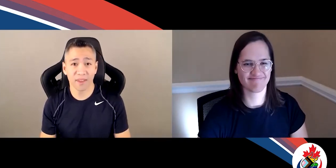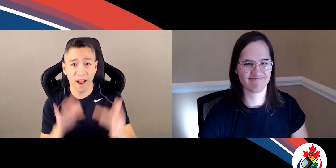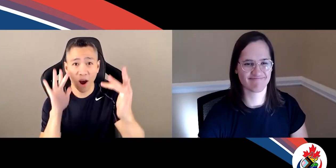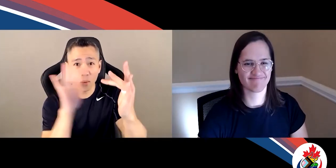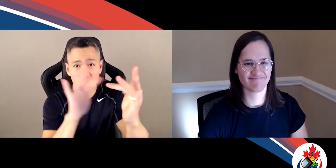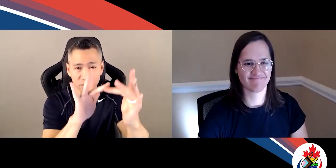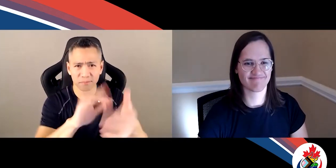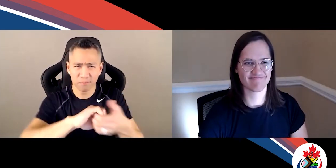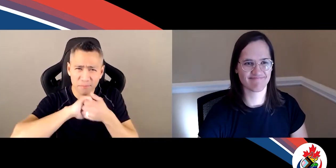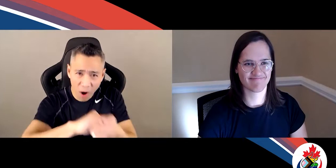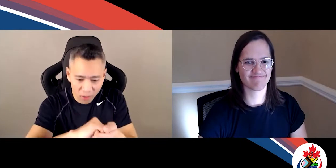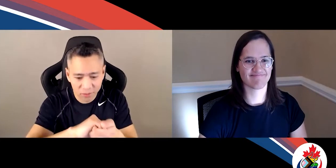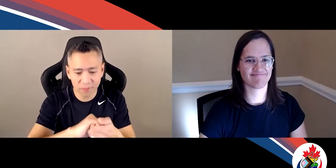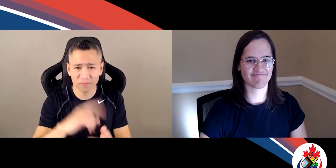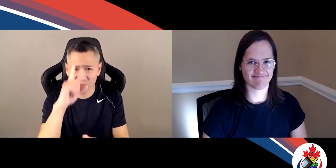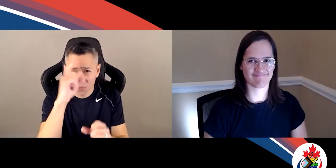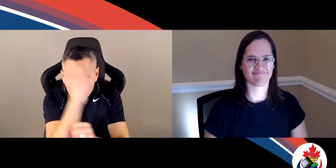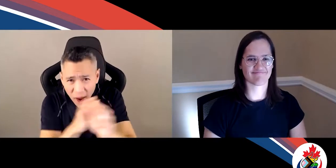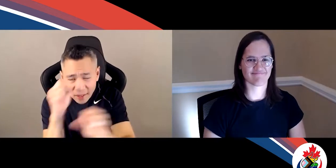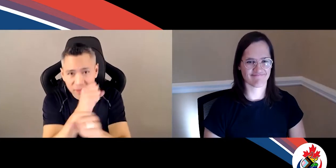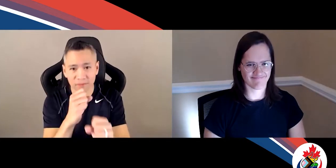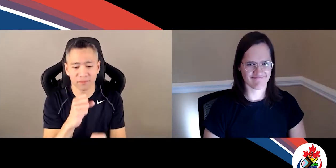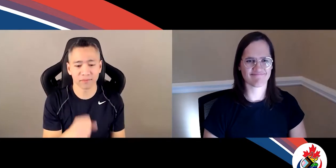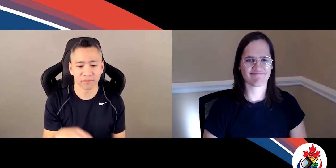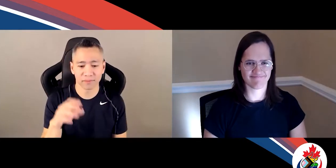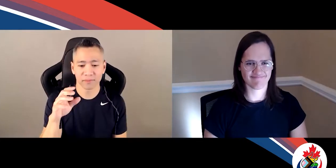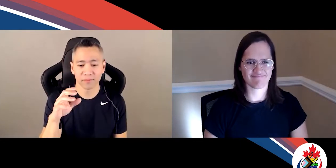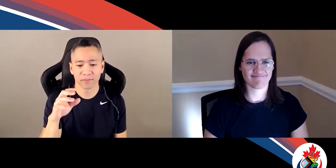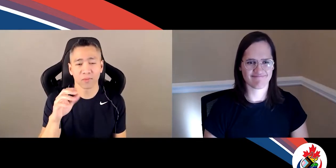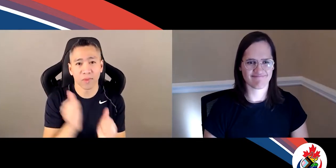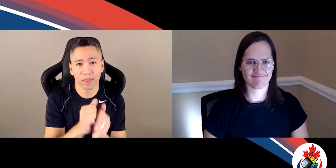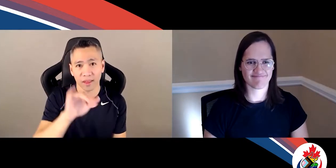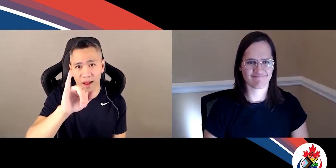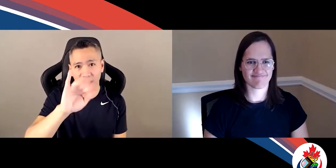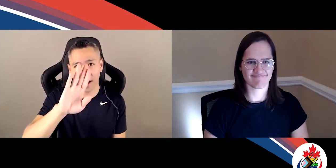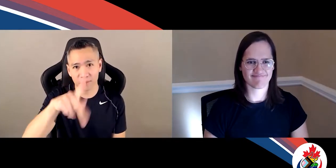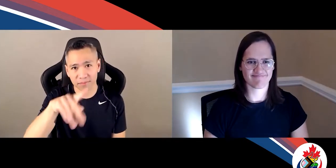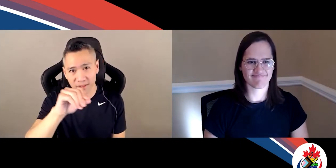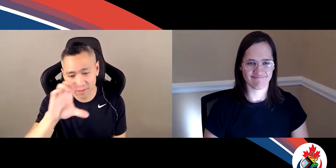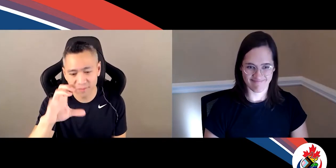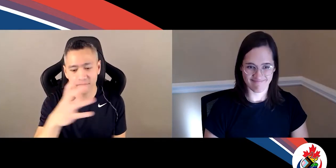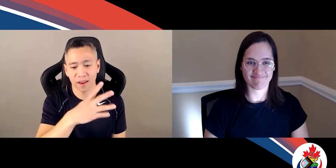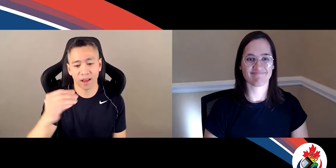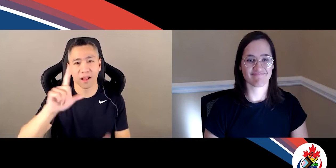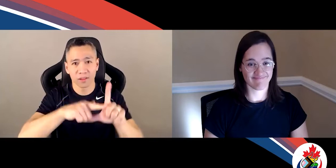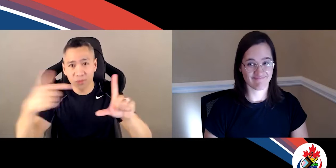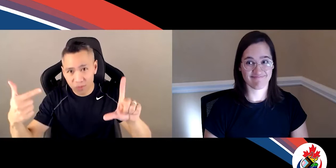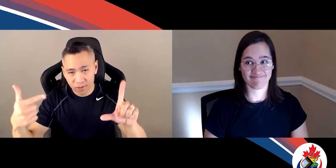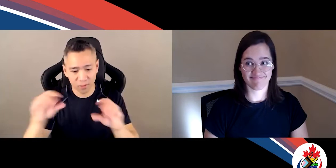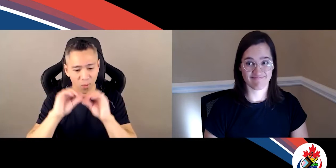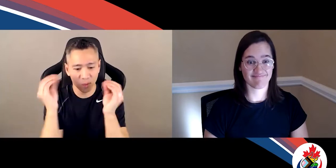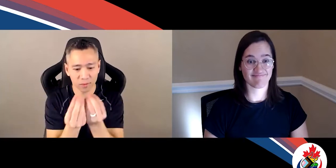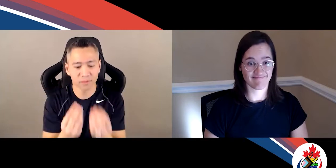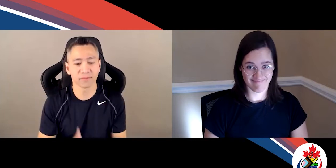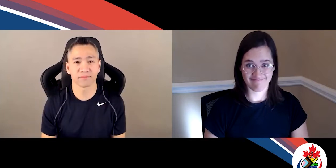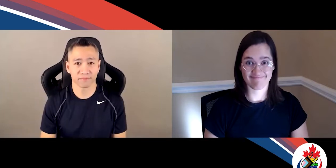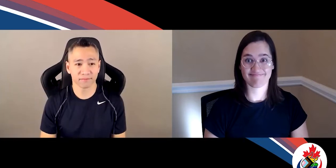Outreach to develop strategic partnership with IBPOC and LGBTQIA2S+ organizations.